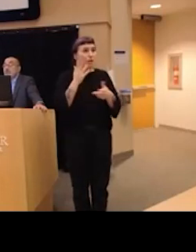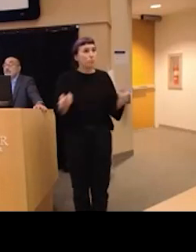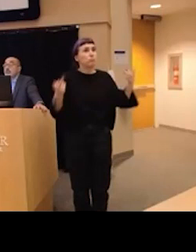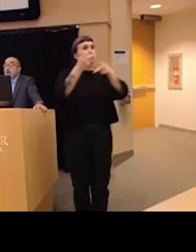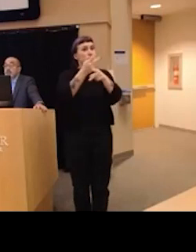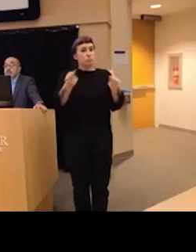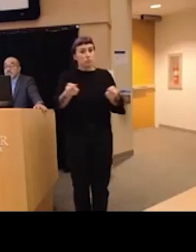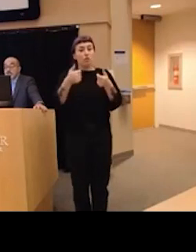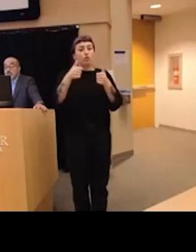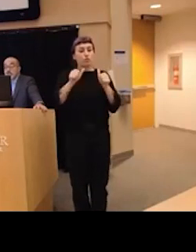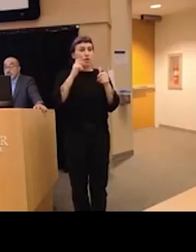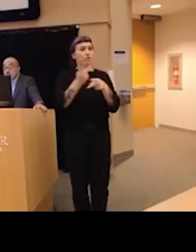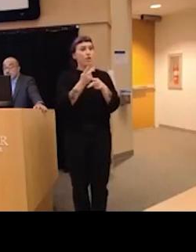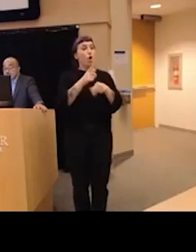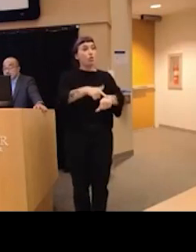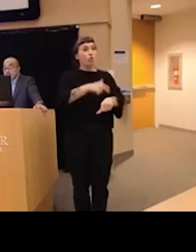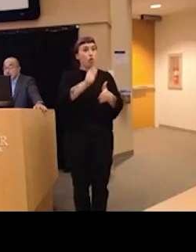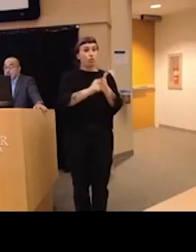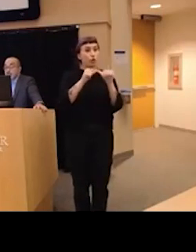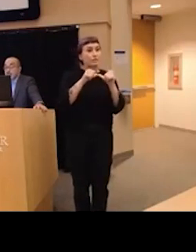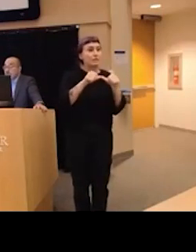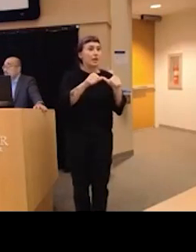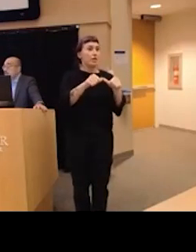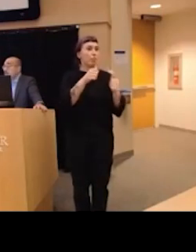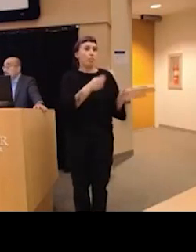trying to put a long-term sustainable plan to address those factors in order to provide the